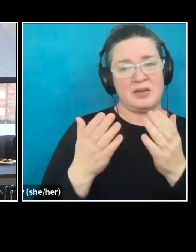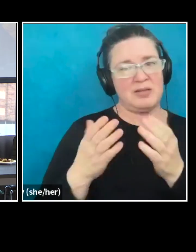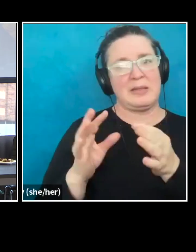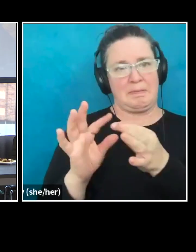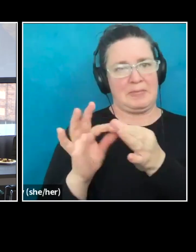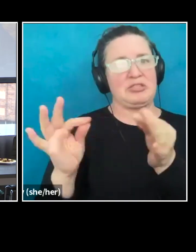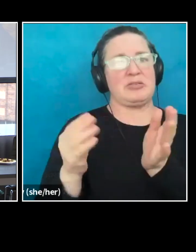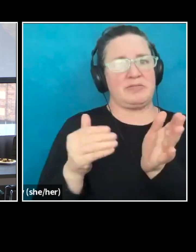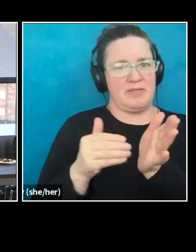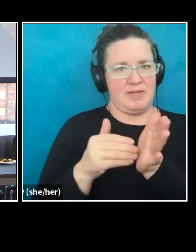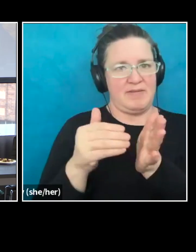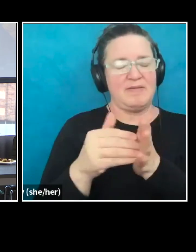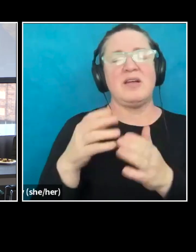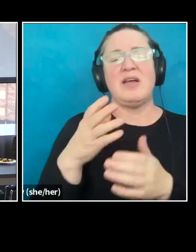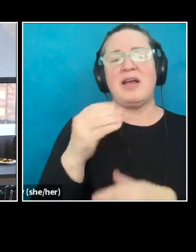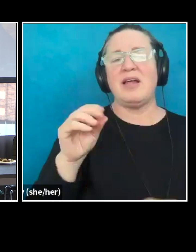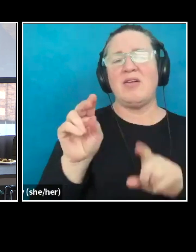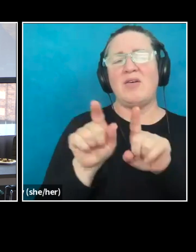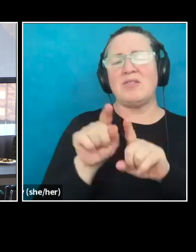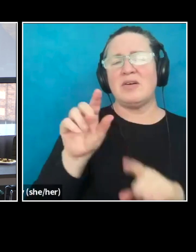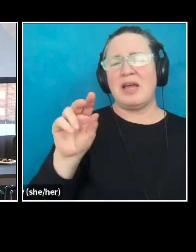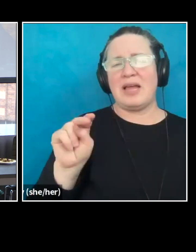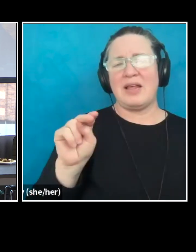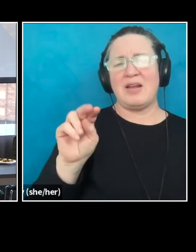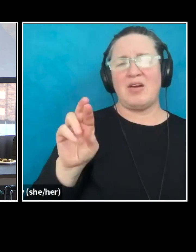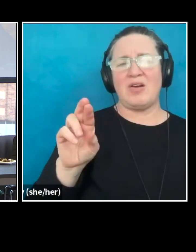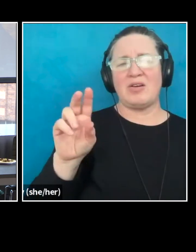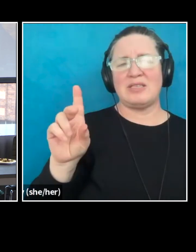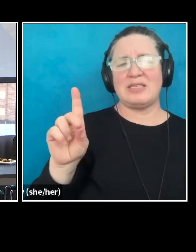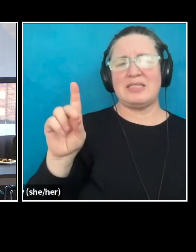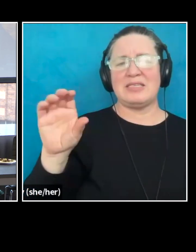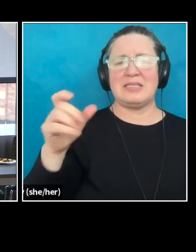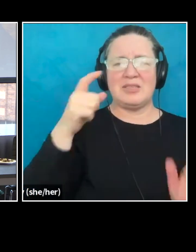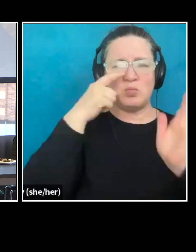um really validated what you know what we'd seen in other research from Washington and Wisconsin